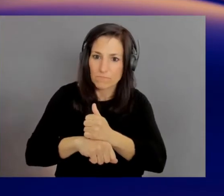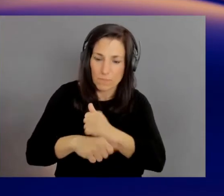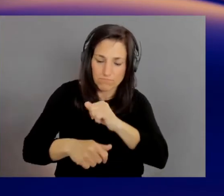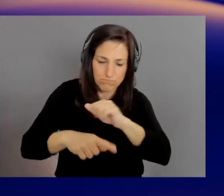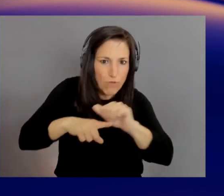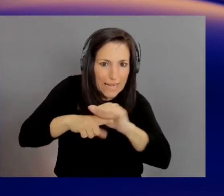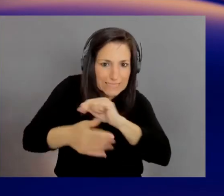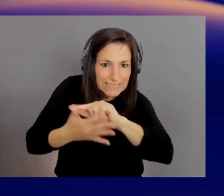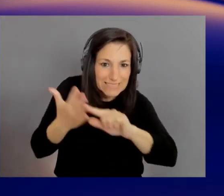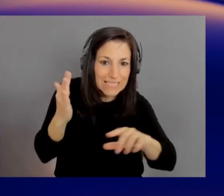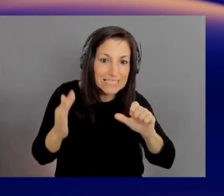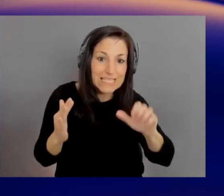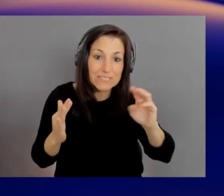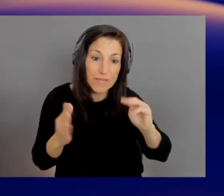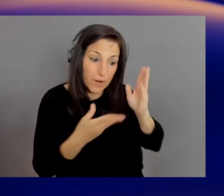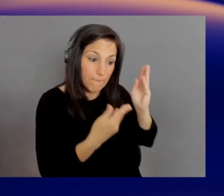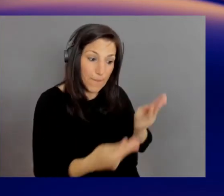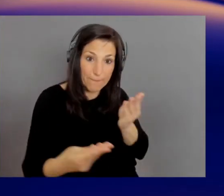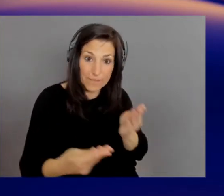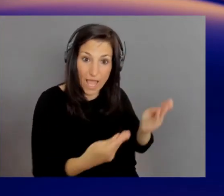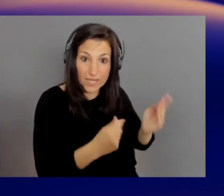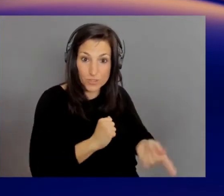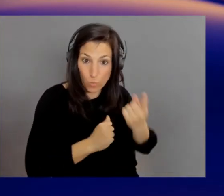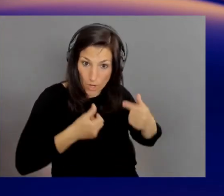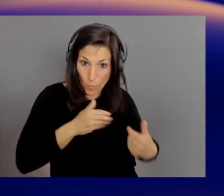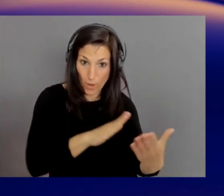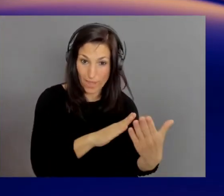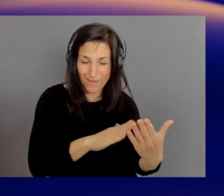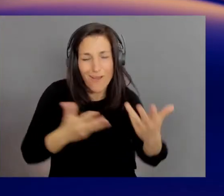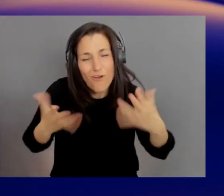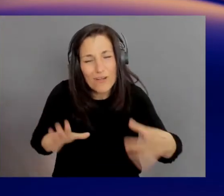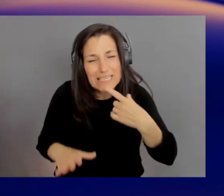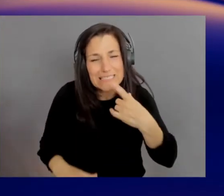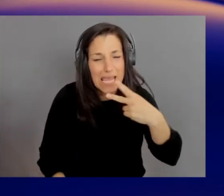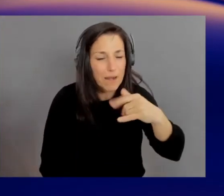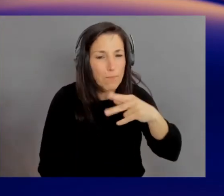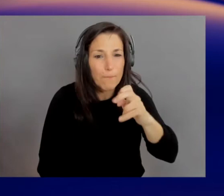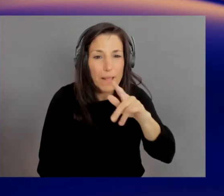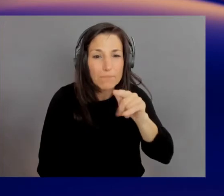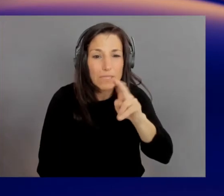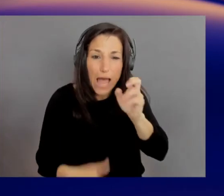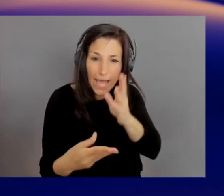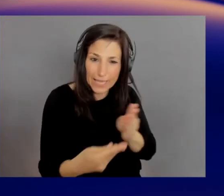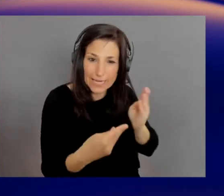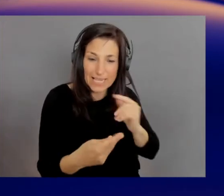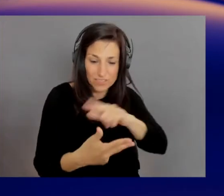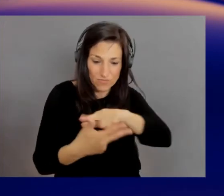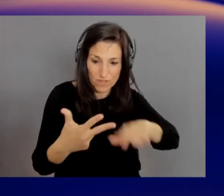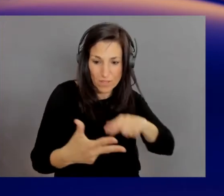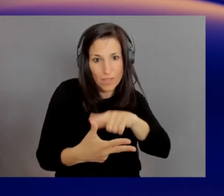And like I mentioned before pipelines really has three different components between projects, pipelines, and model registry.